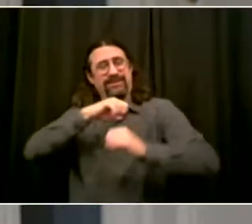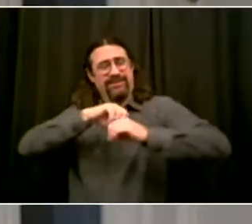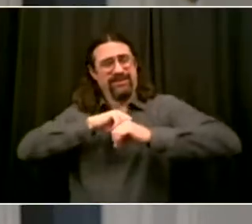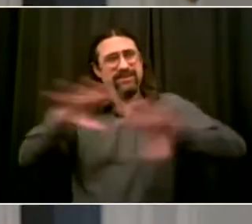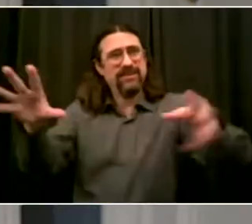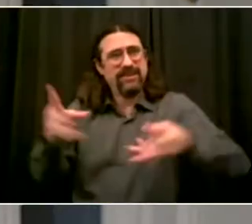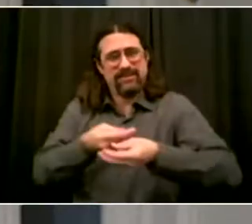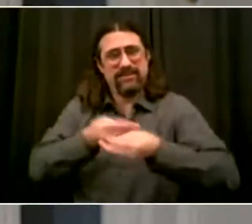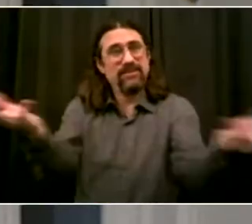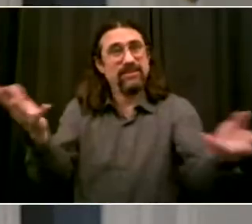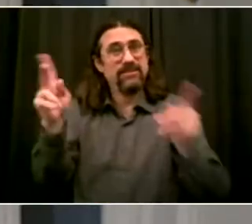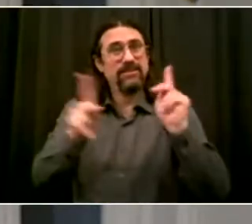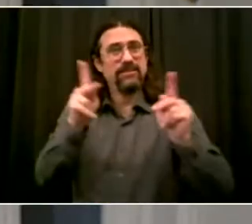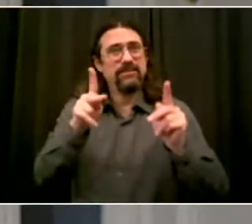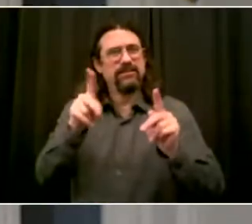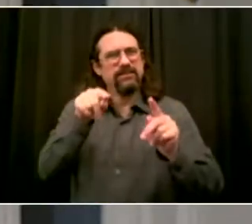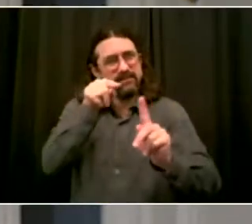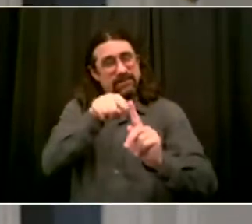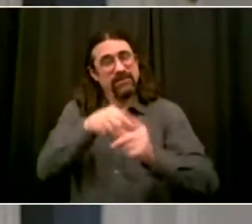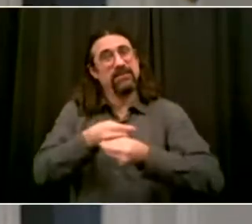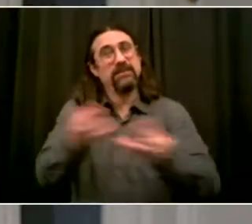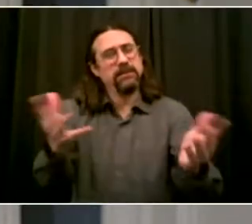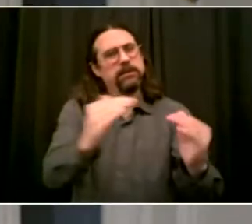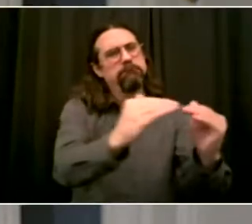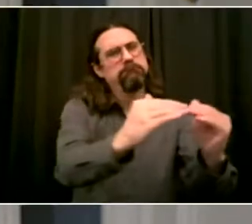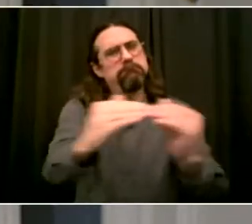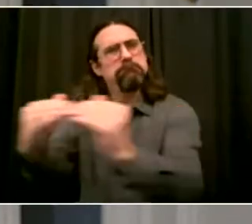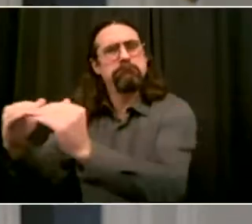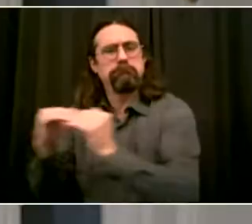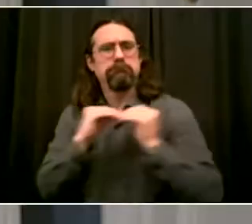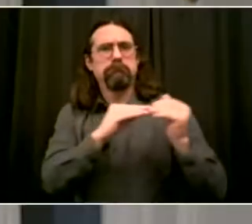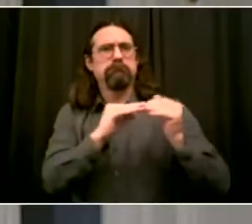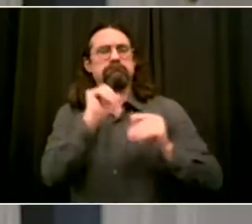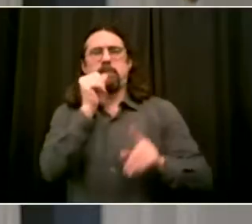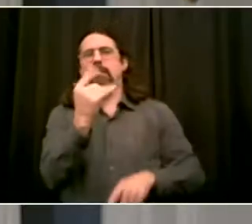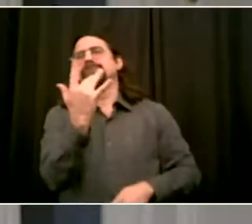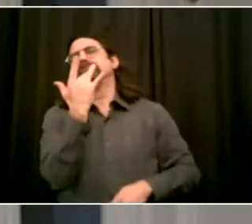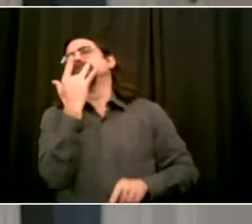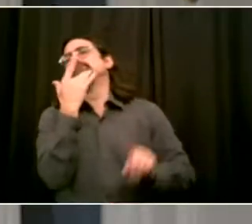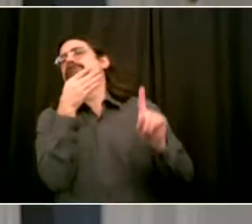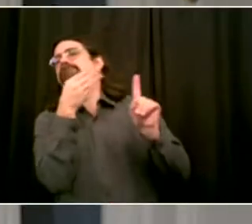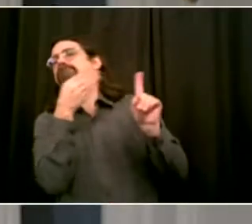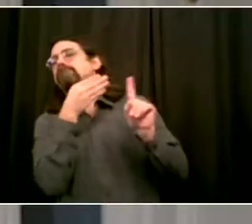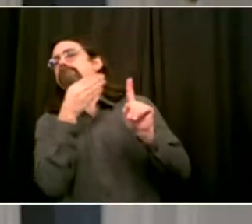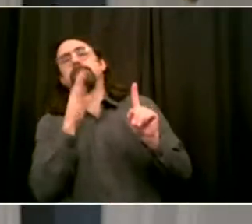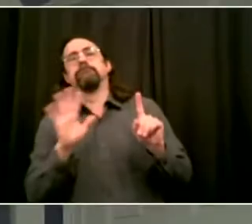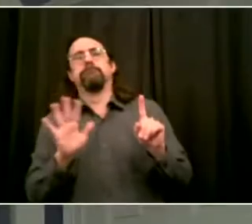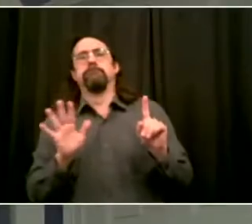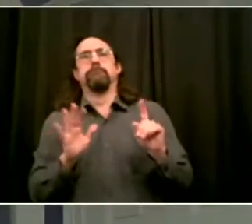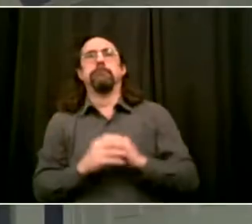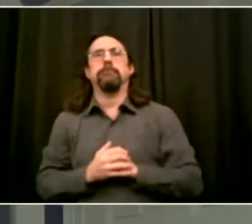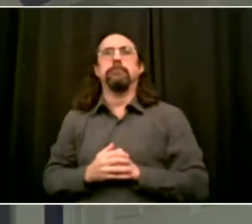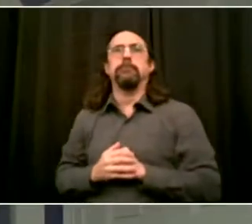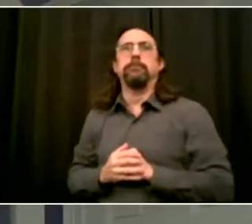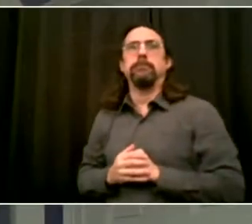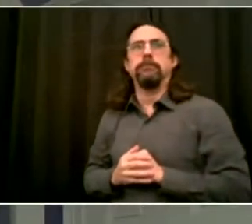WE REALLY EARN THE E UTRSST OF COMMUNITIES AND WE FEEL STRONGLY THAT ONCE E THIS